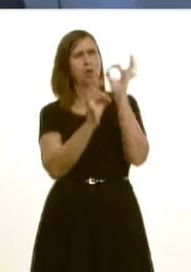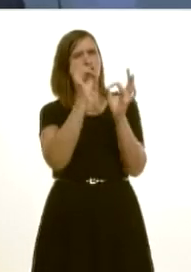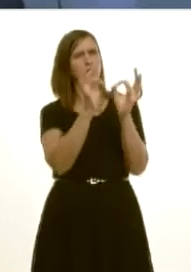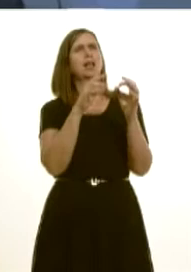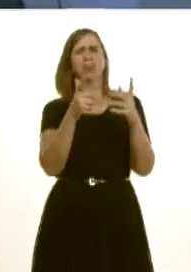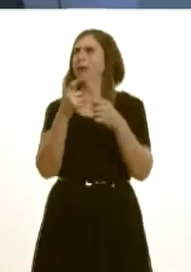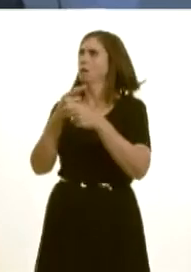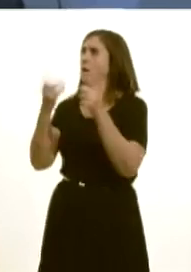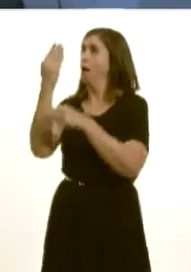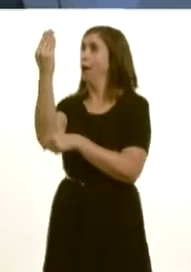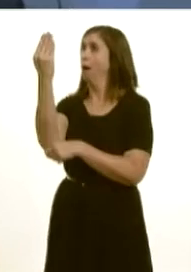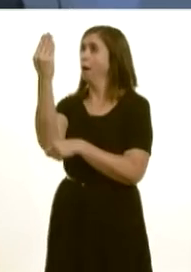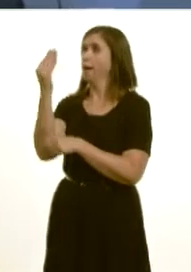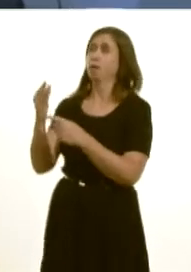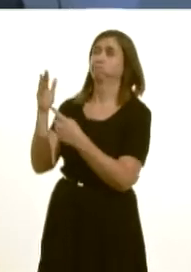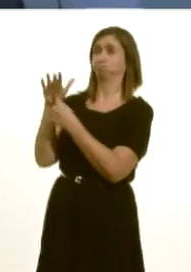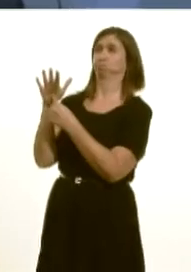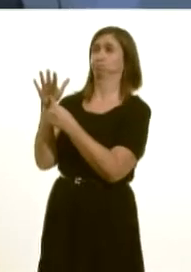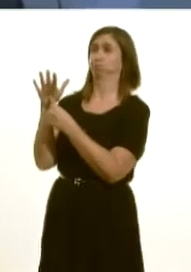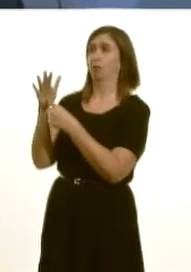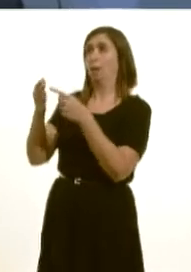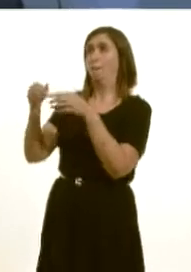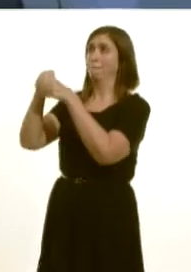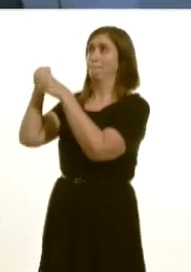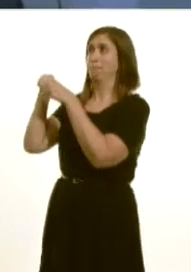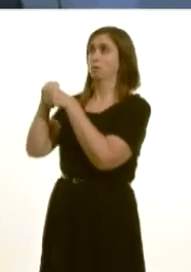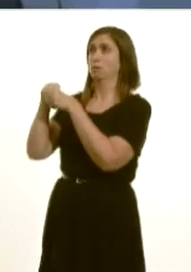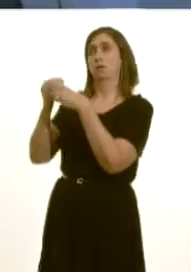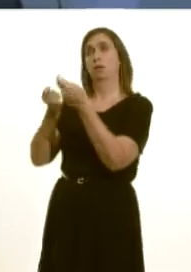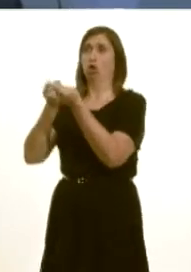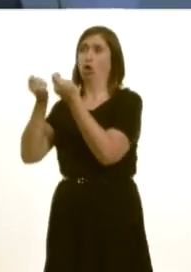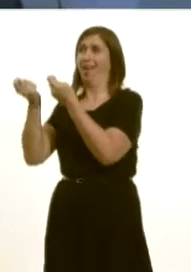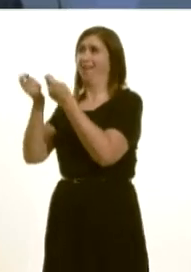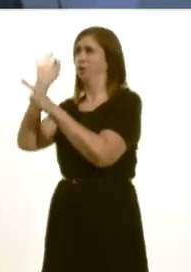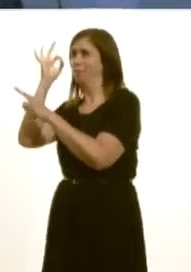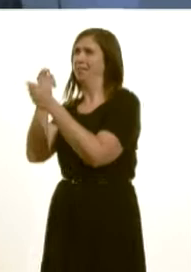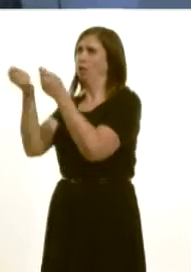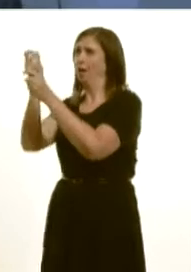by nine senior members—all chairmen or chairwomen of the various committees that make up the